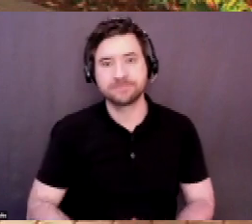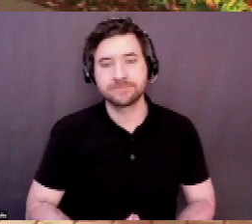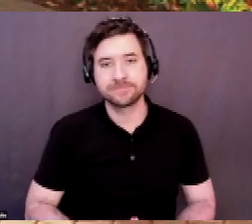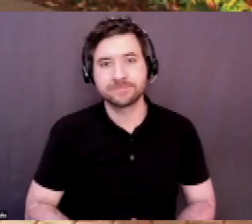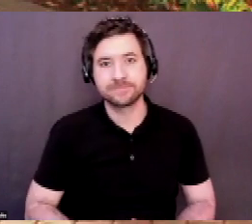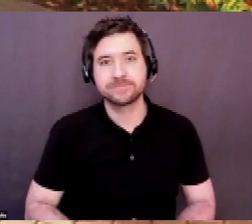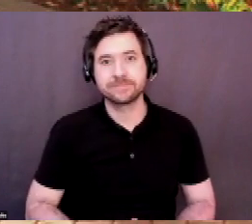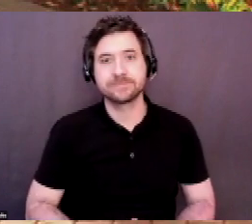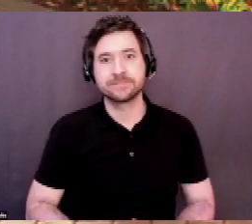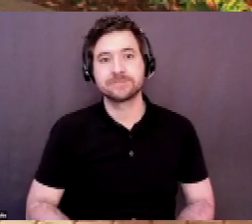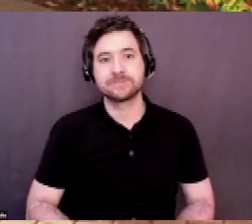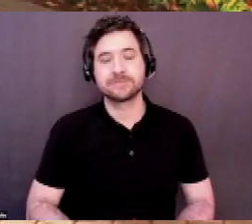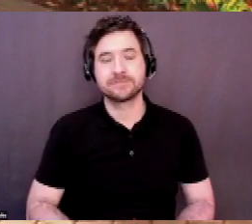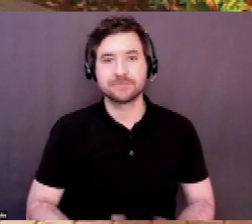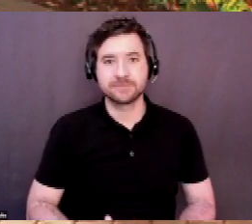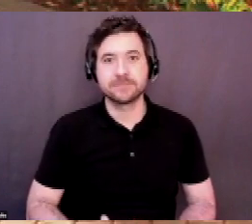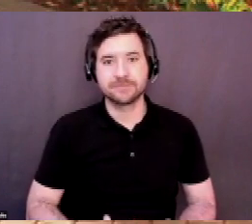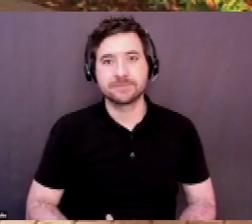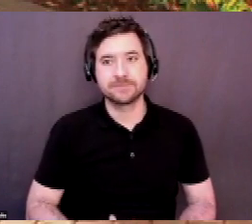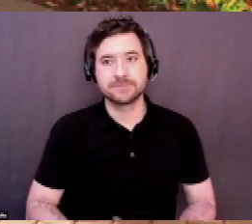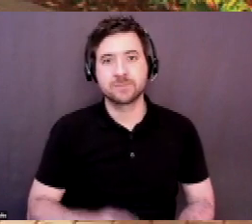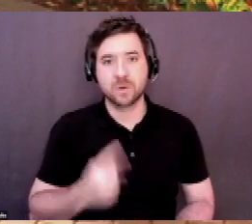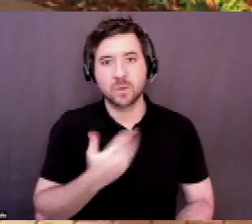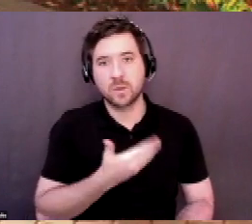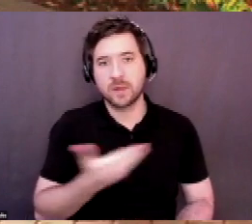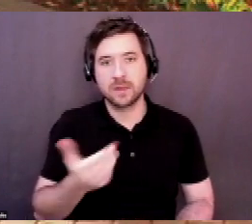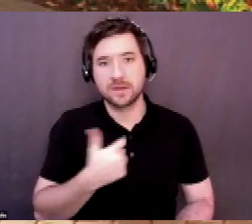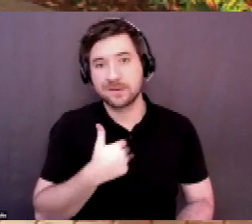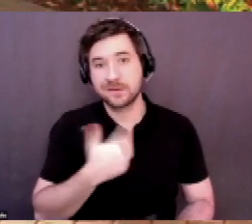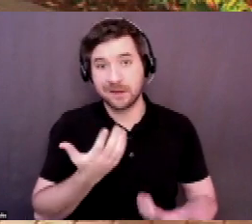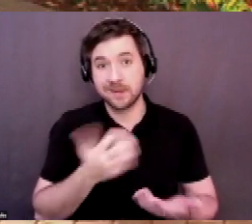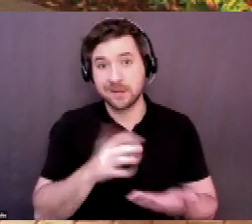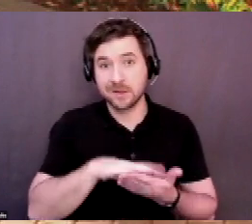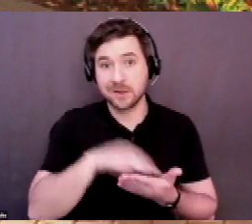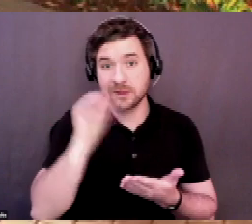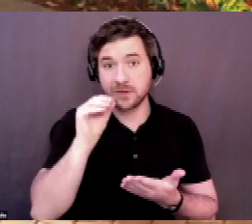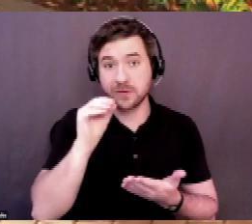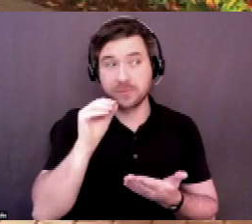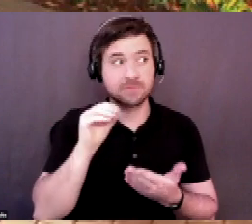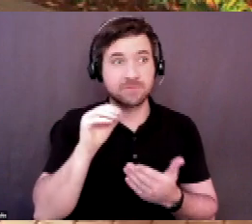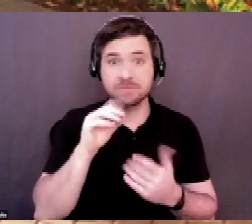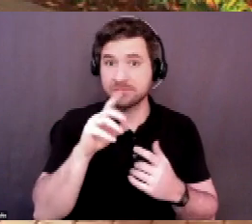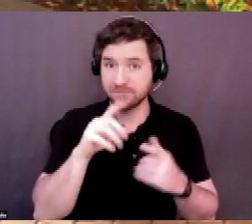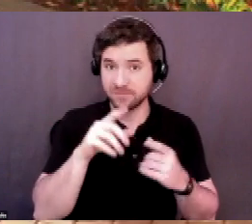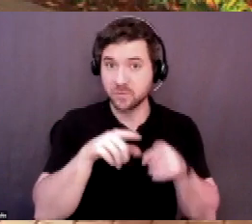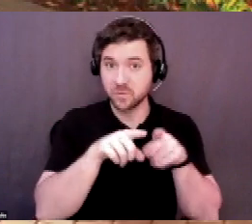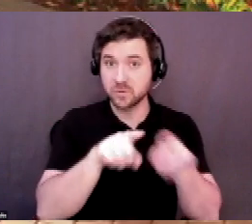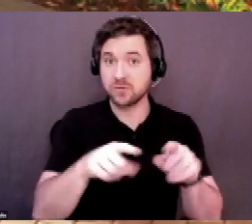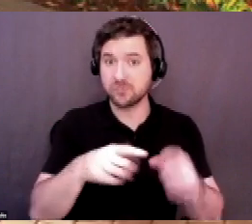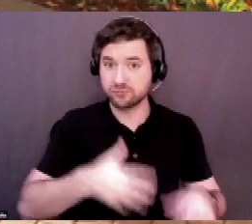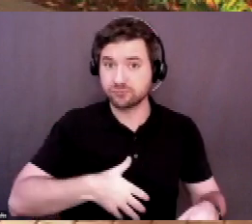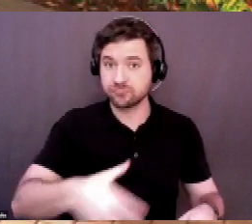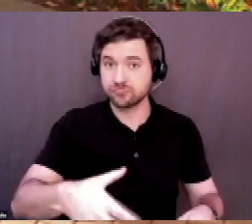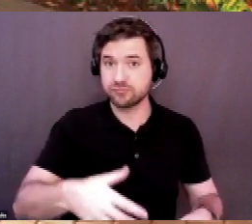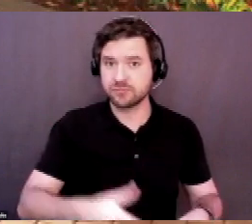The one thing I learned through my pregnancy was that every single coping mechanism I had